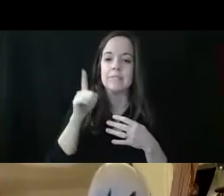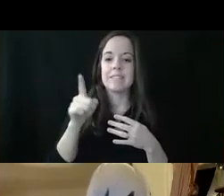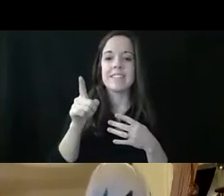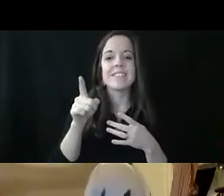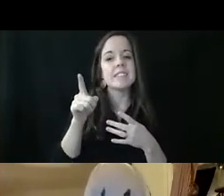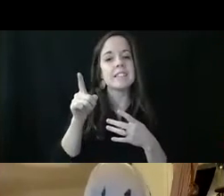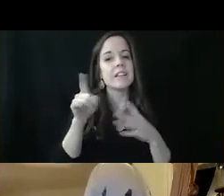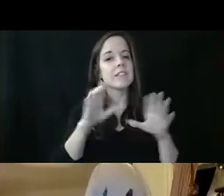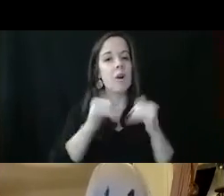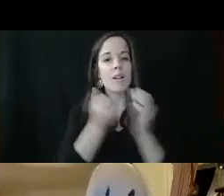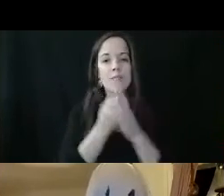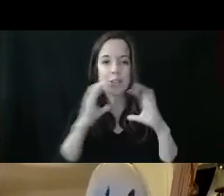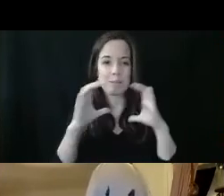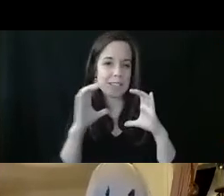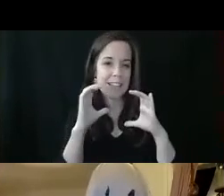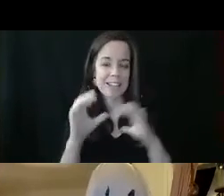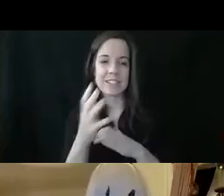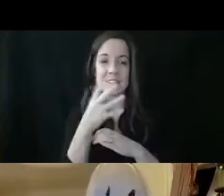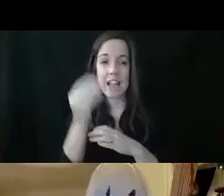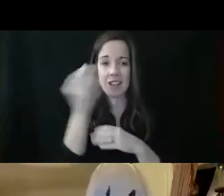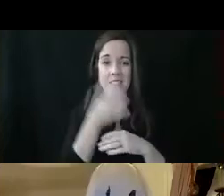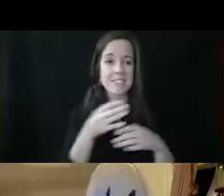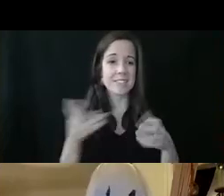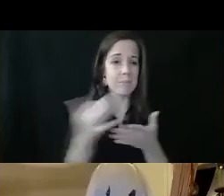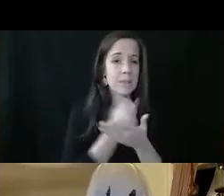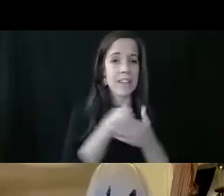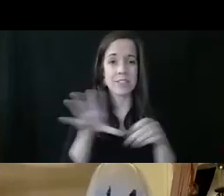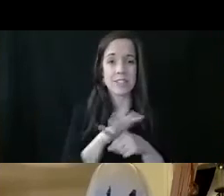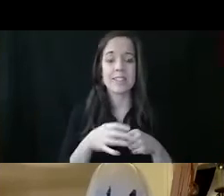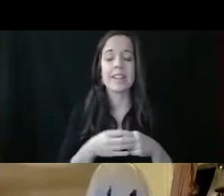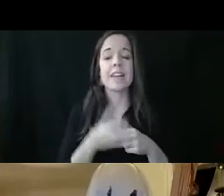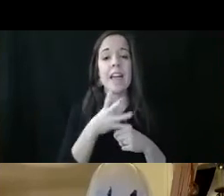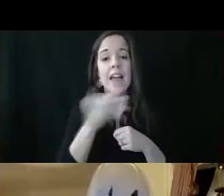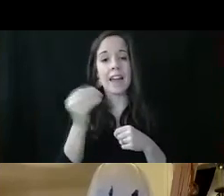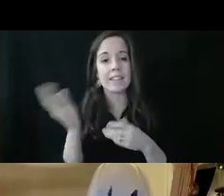and generally tells us to get our shit together. And then Hiba Tahir over here is dressed